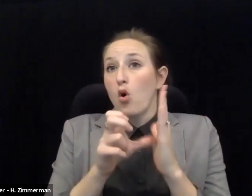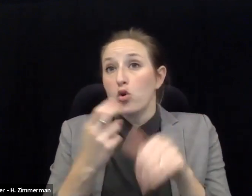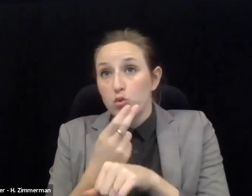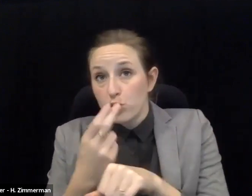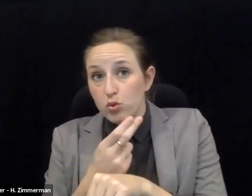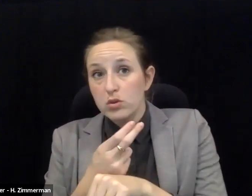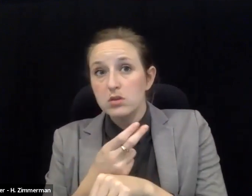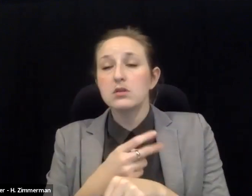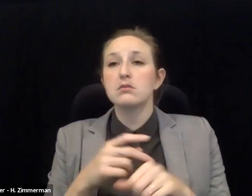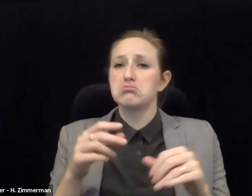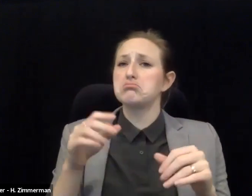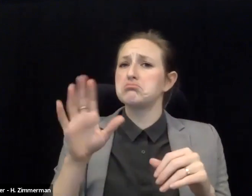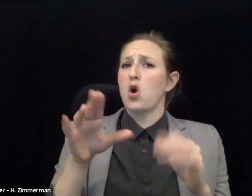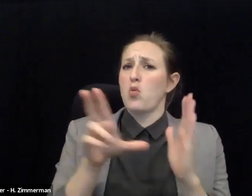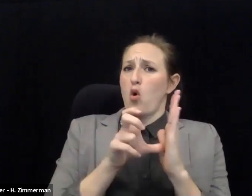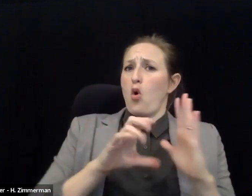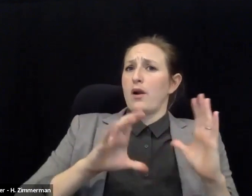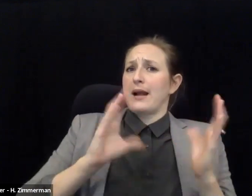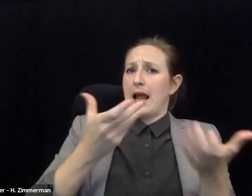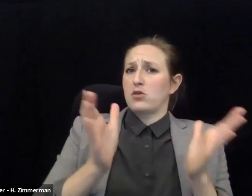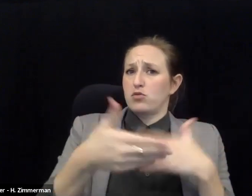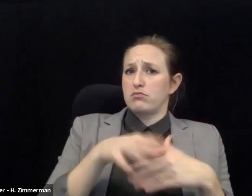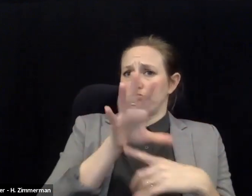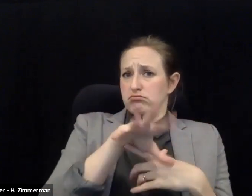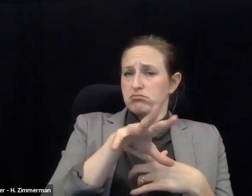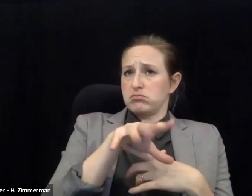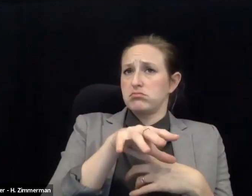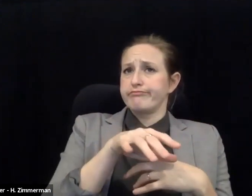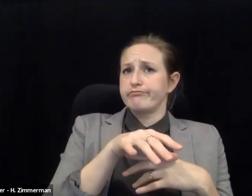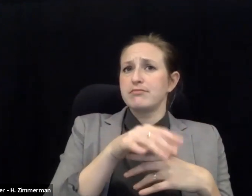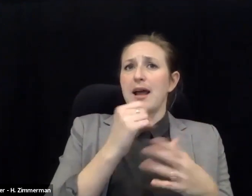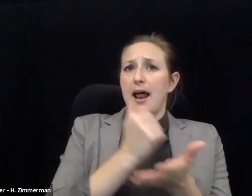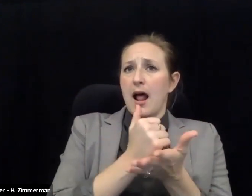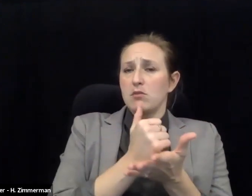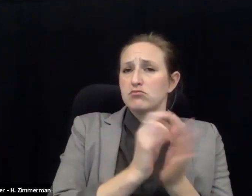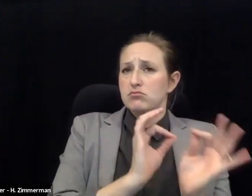recording the class has helped us as well, with accessing classroom content at a later time